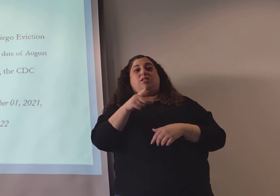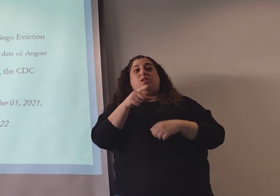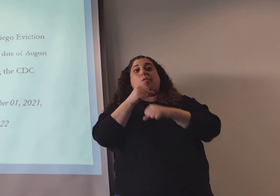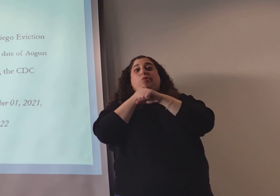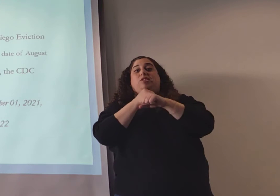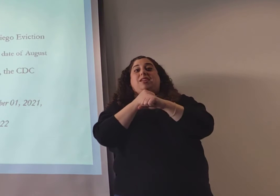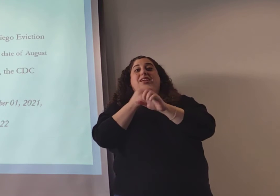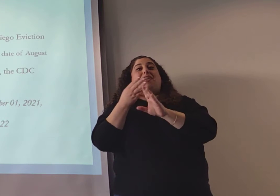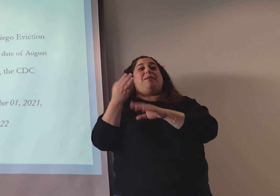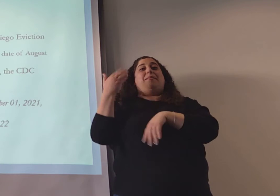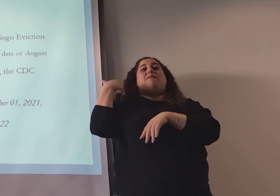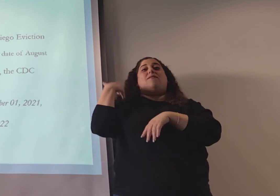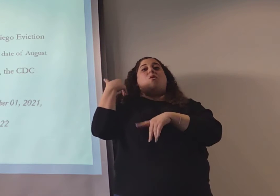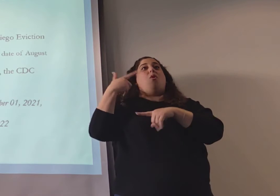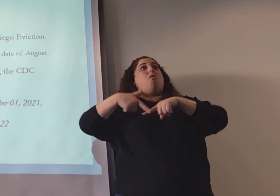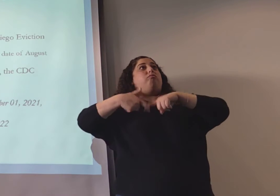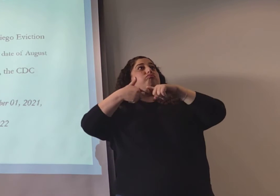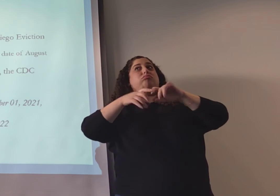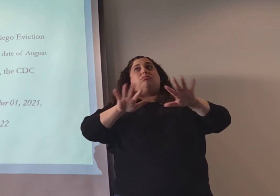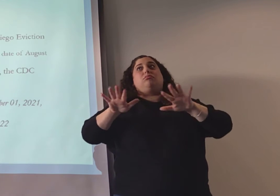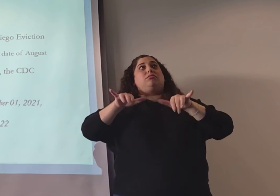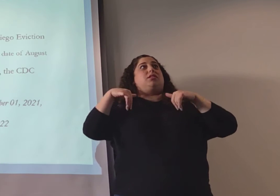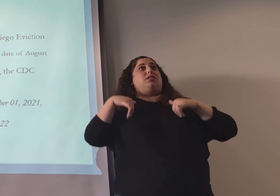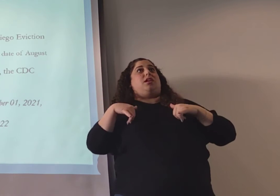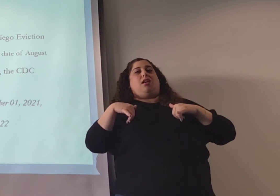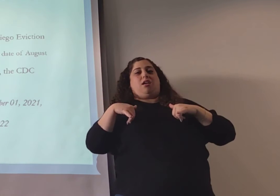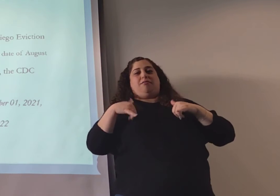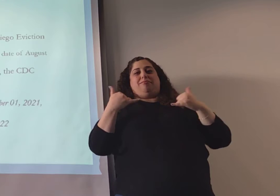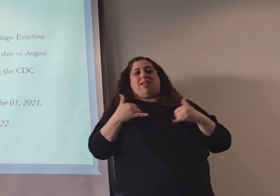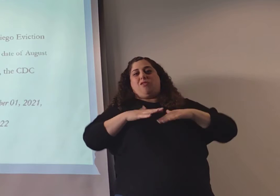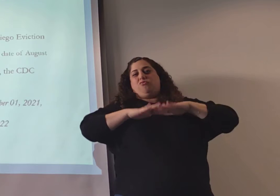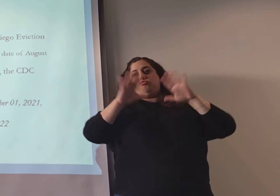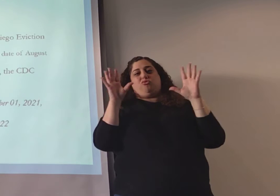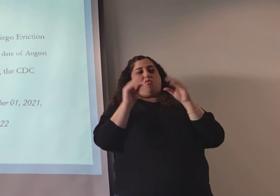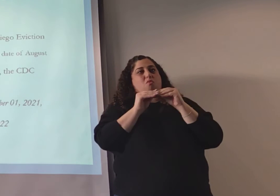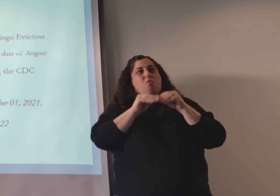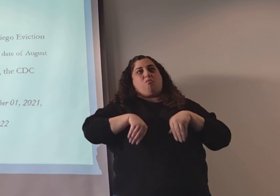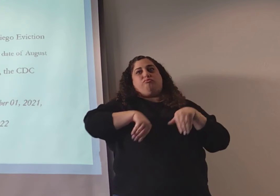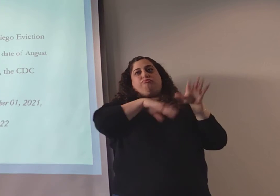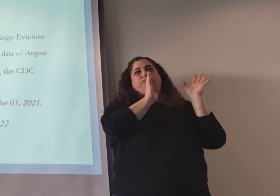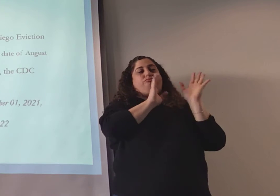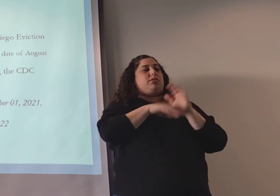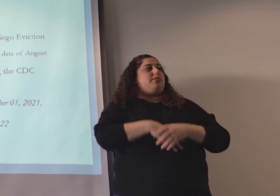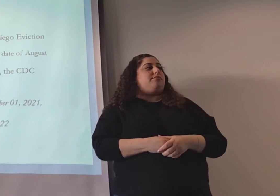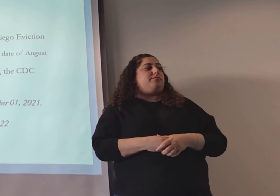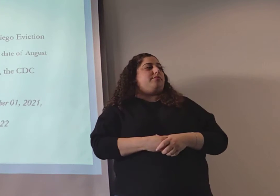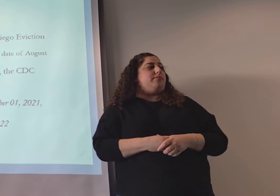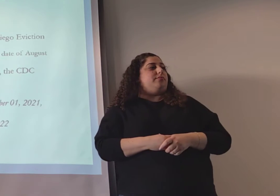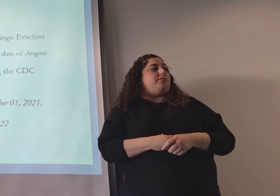If a tenant has missed a rent payment in the past before April 1st, there are some protections